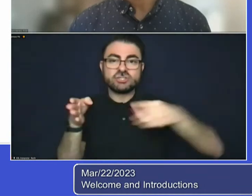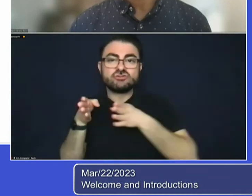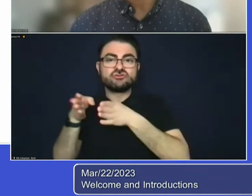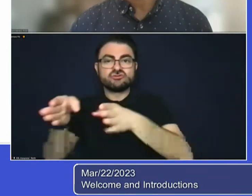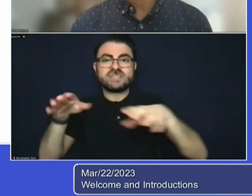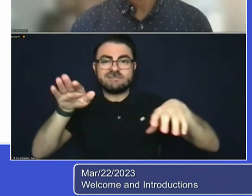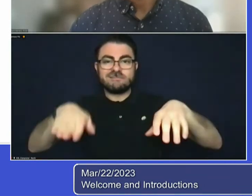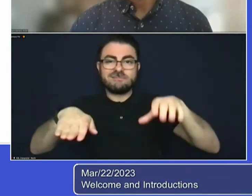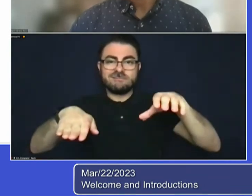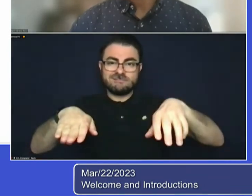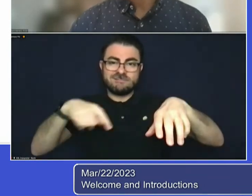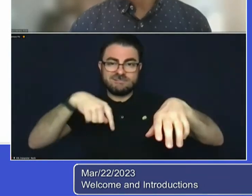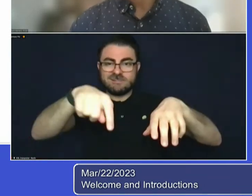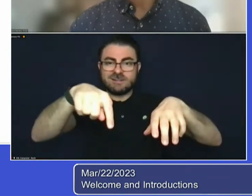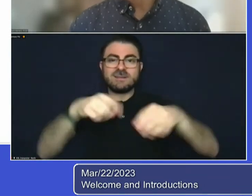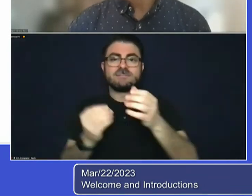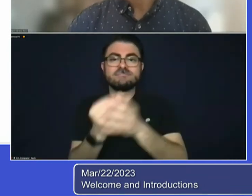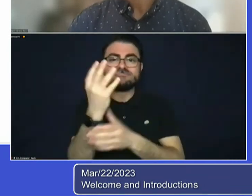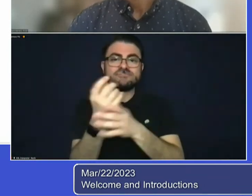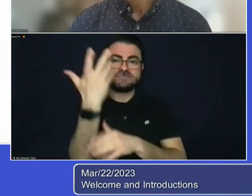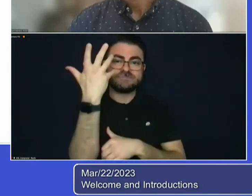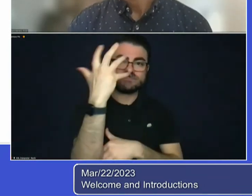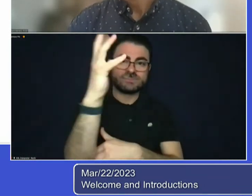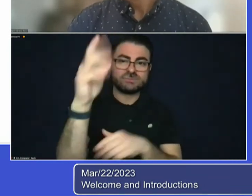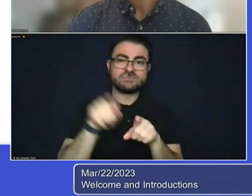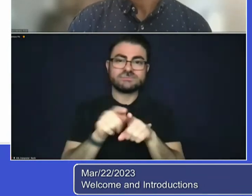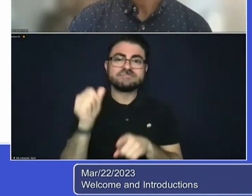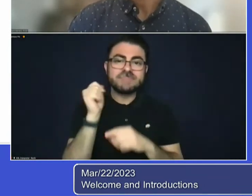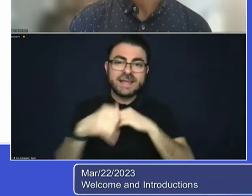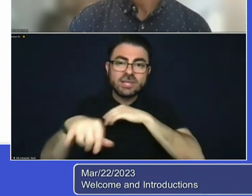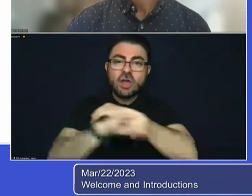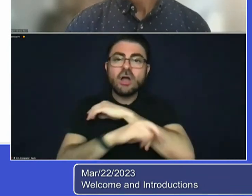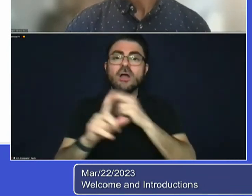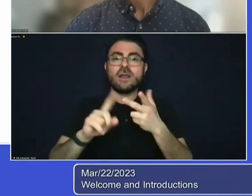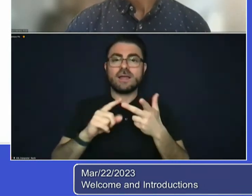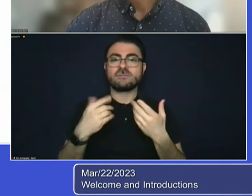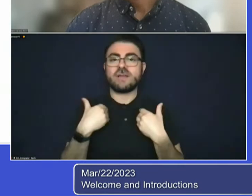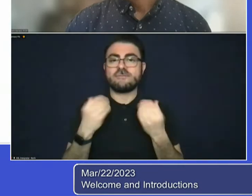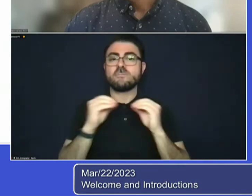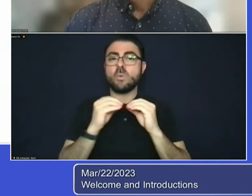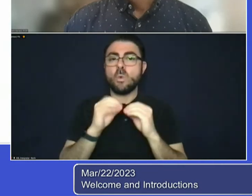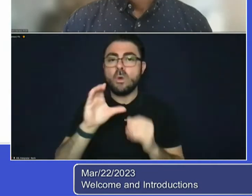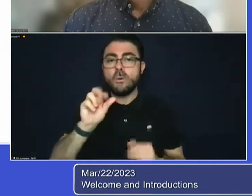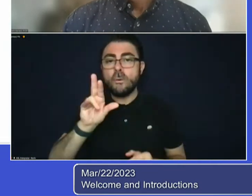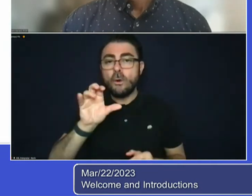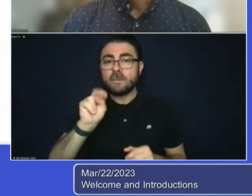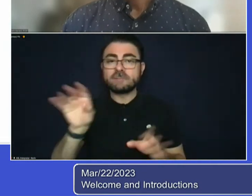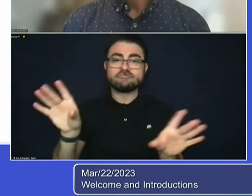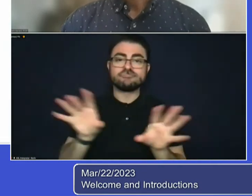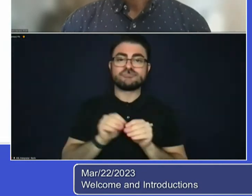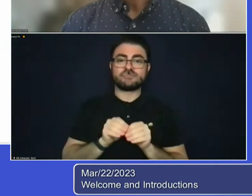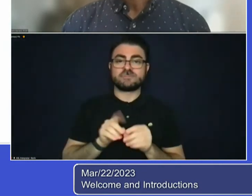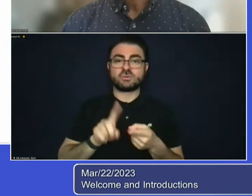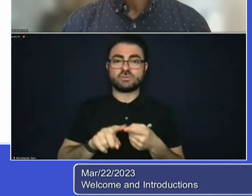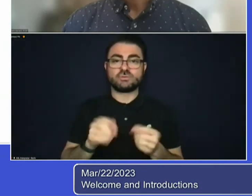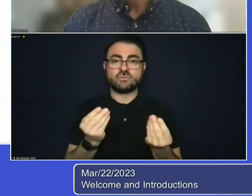AREA BETWEEN OUR BACKYARDS IN